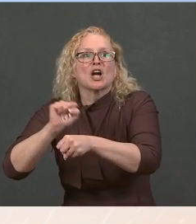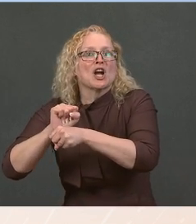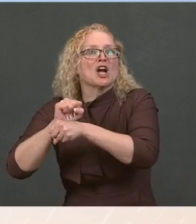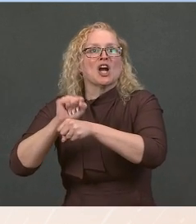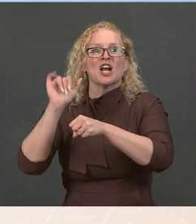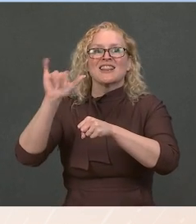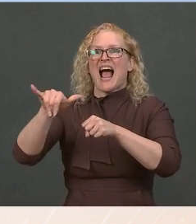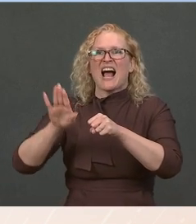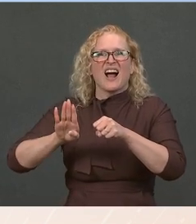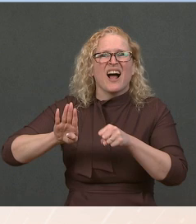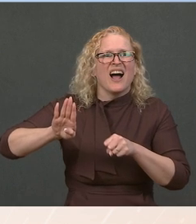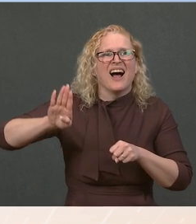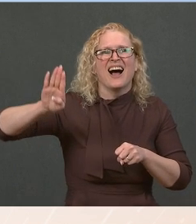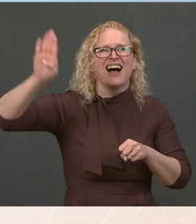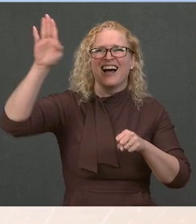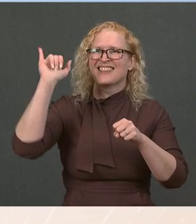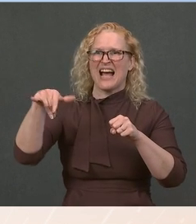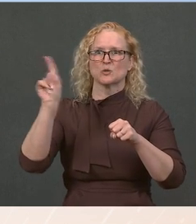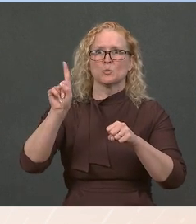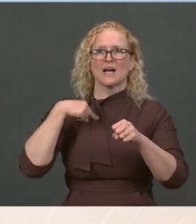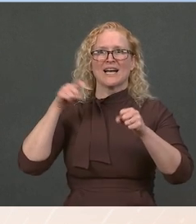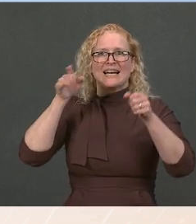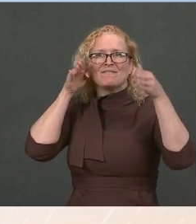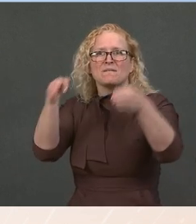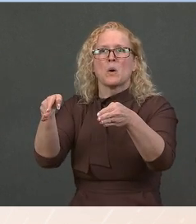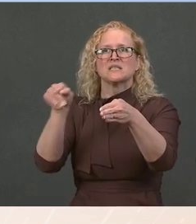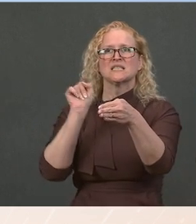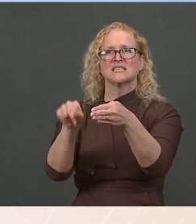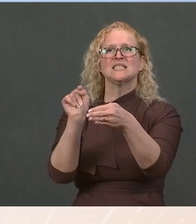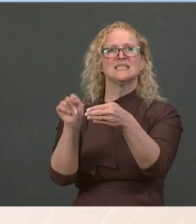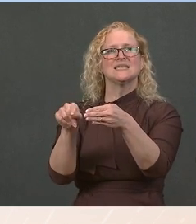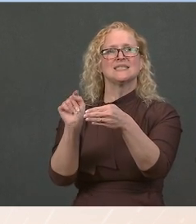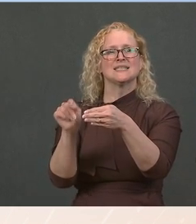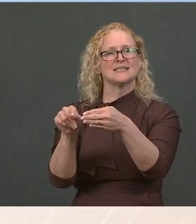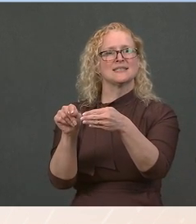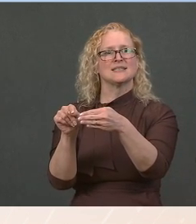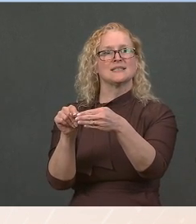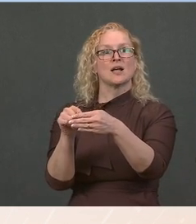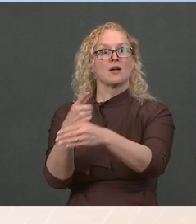That's why we've made it available in a way that it's free, so that people can get it,